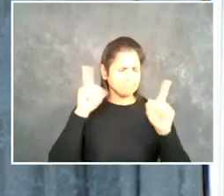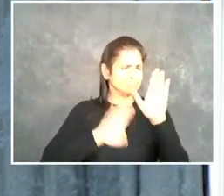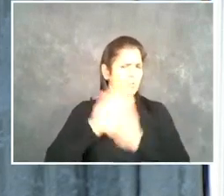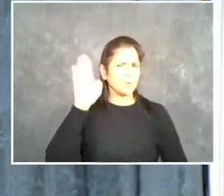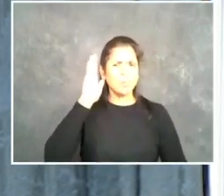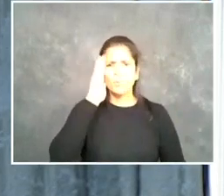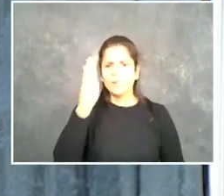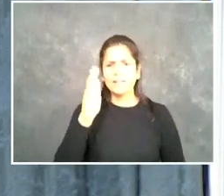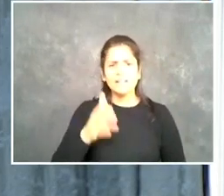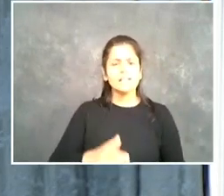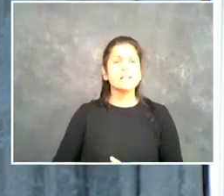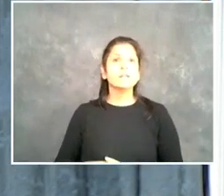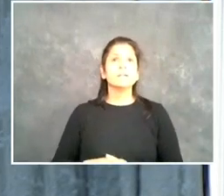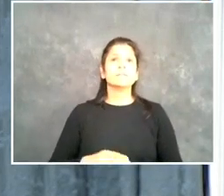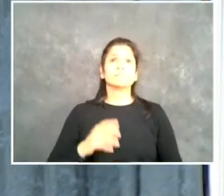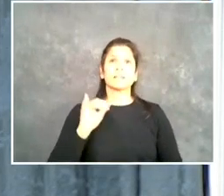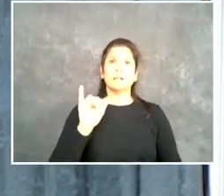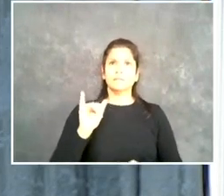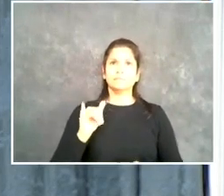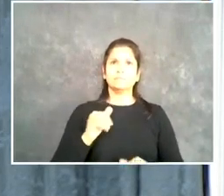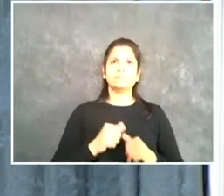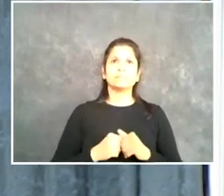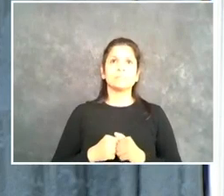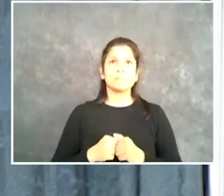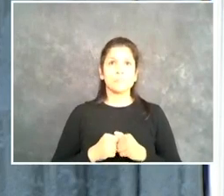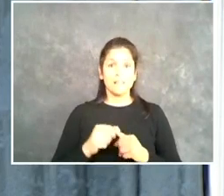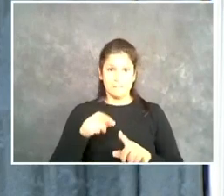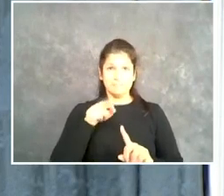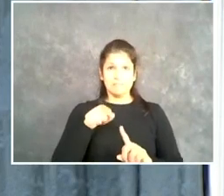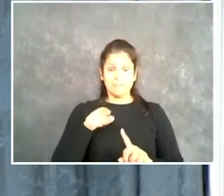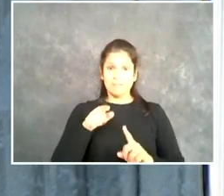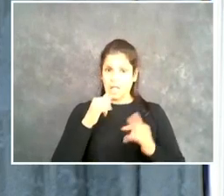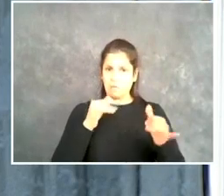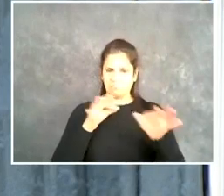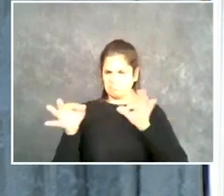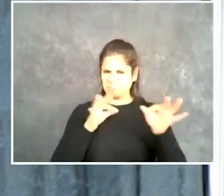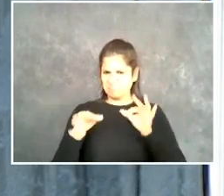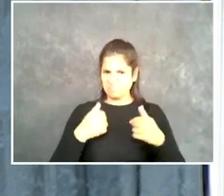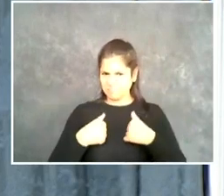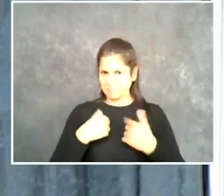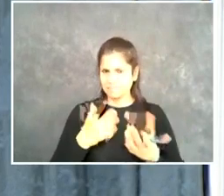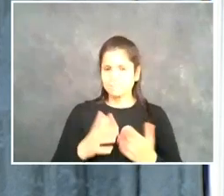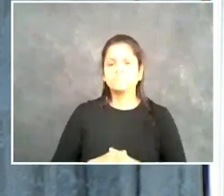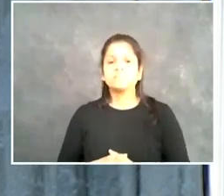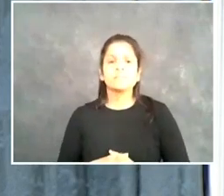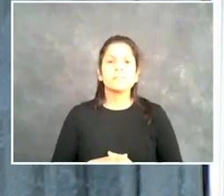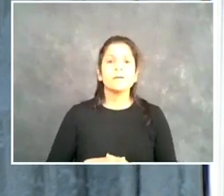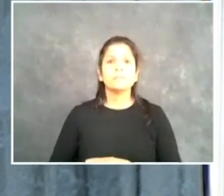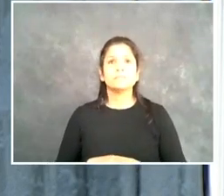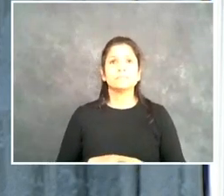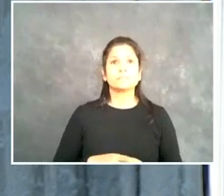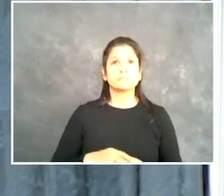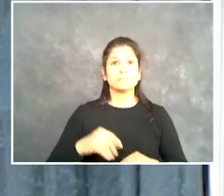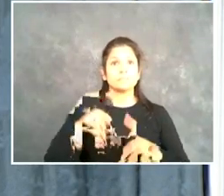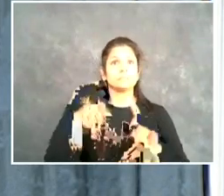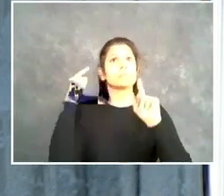BODY IS TO LISTEN TO GATHER INFORMATION AND TO MAKE úRECOMM IT IS NOT A DECISION MAKING